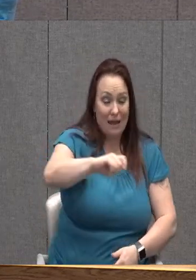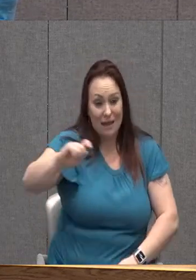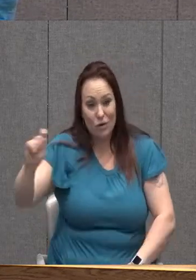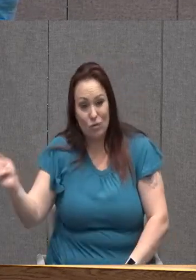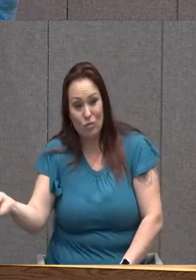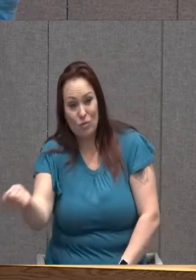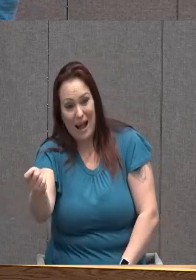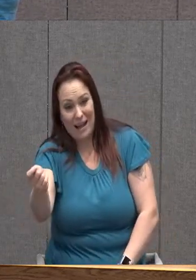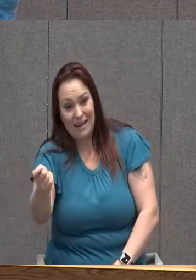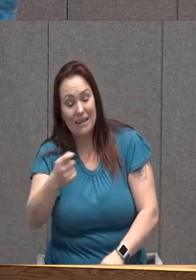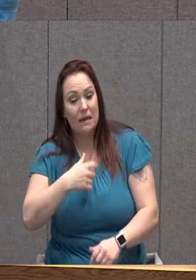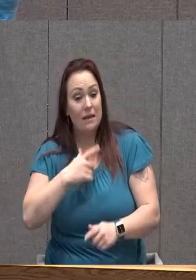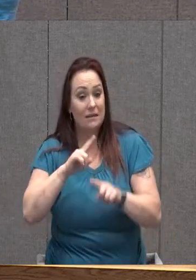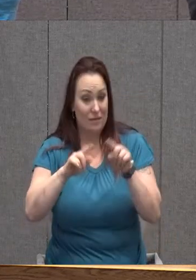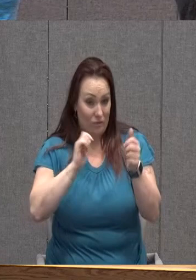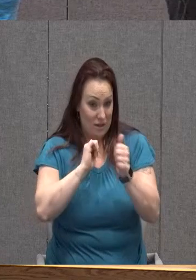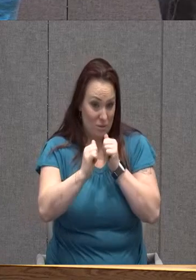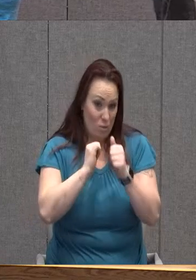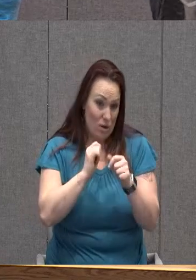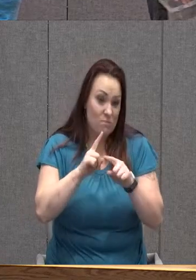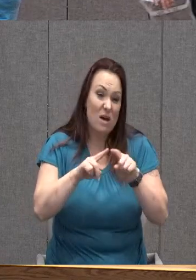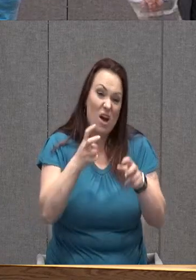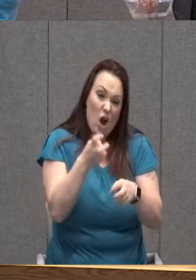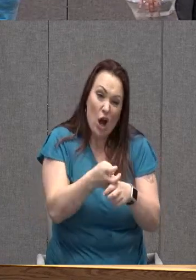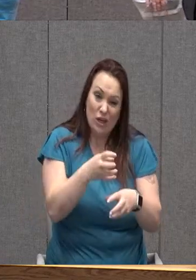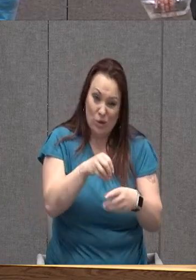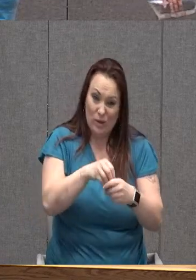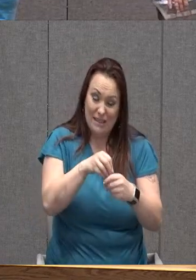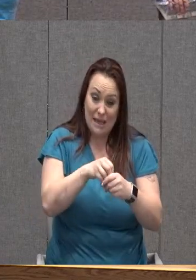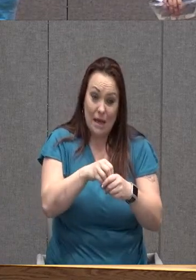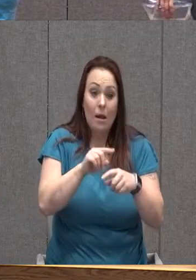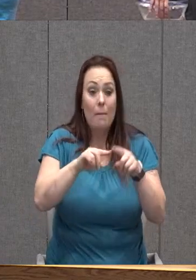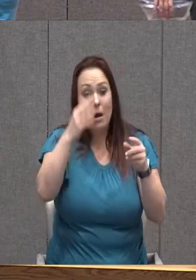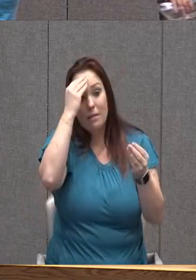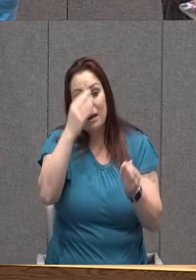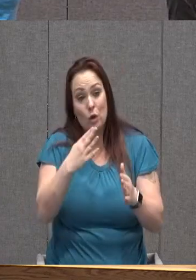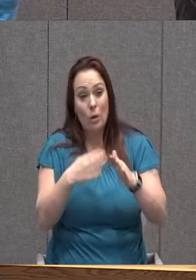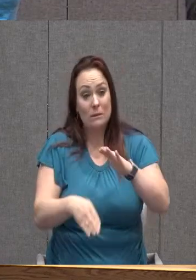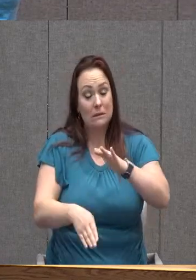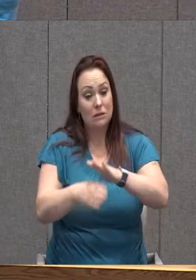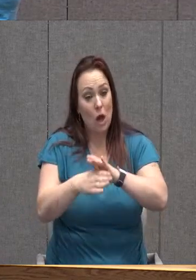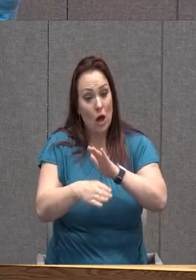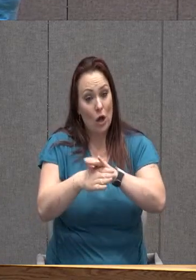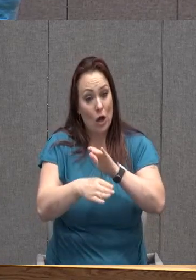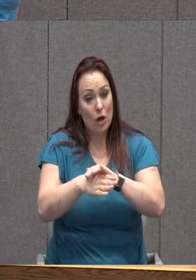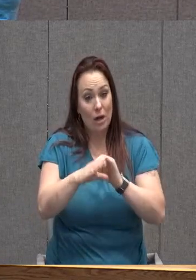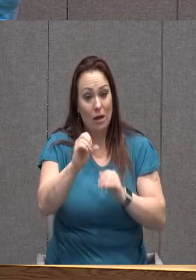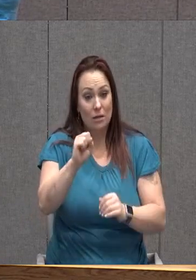but, soccer, also uses kicking, which is a type of striking,